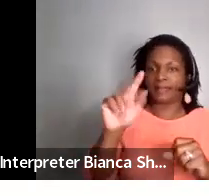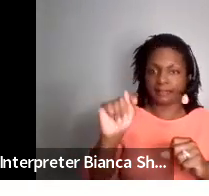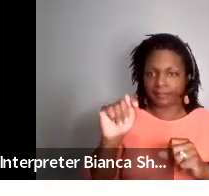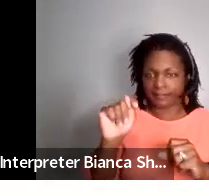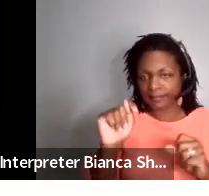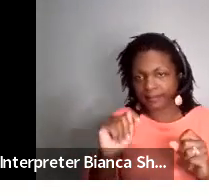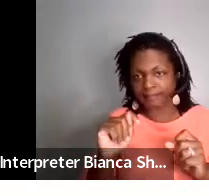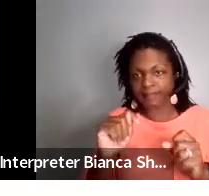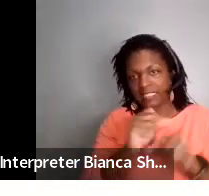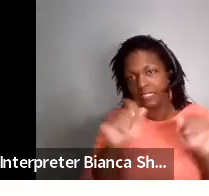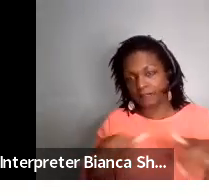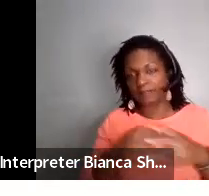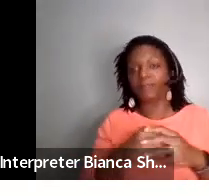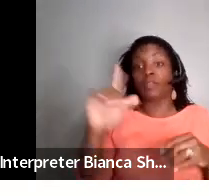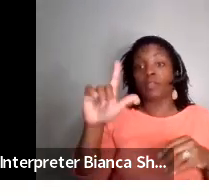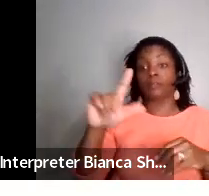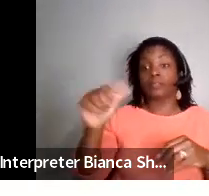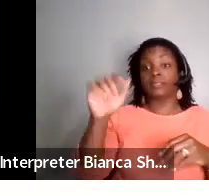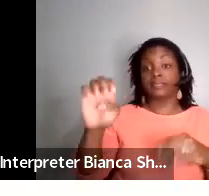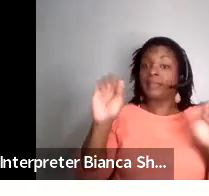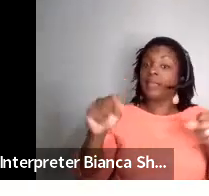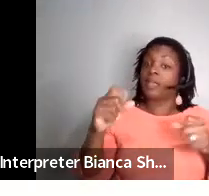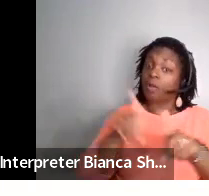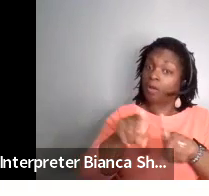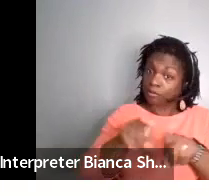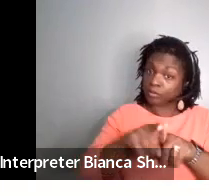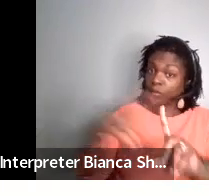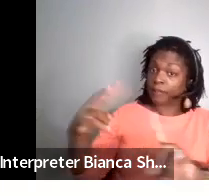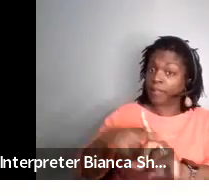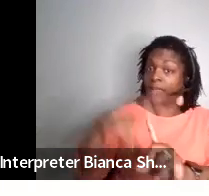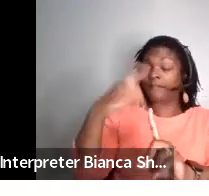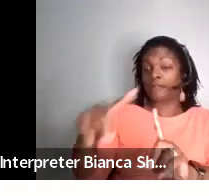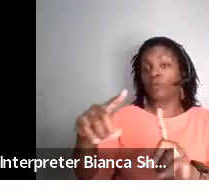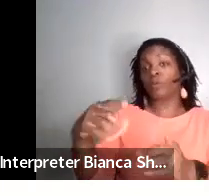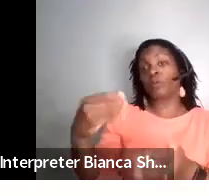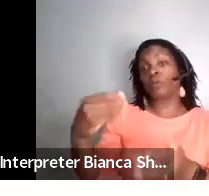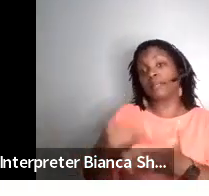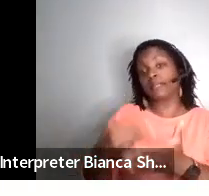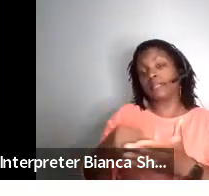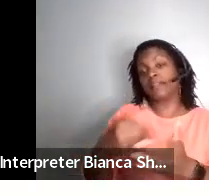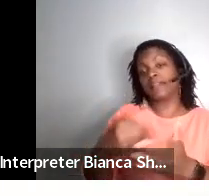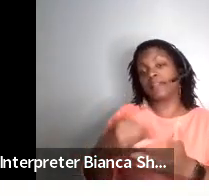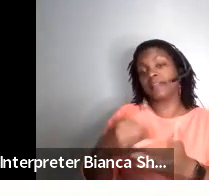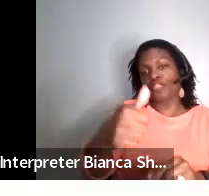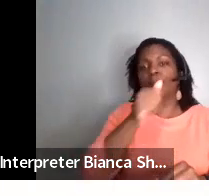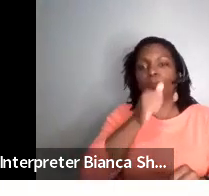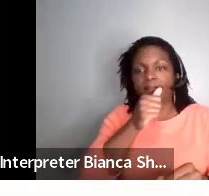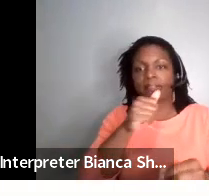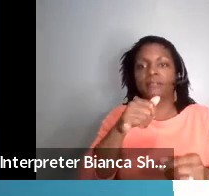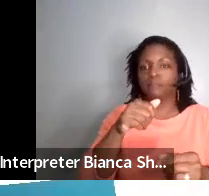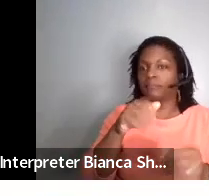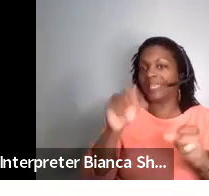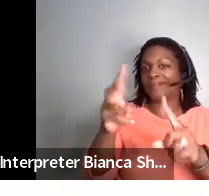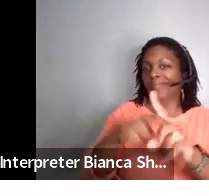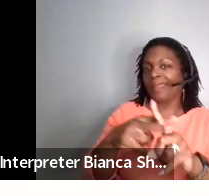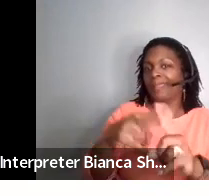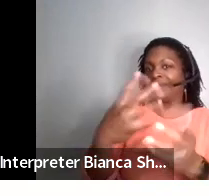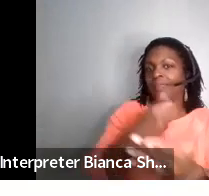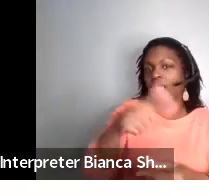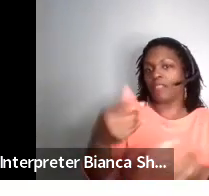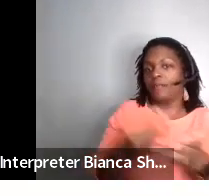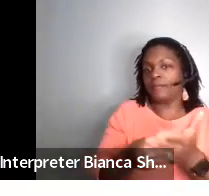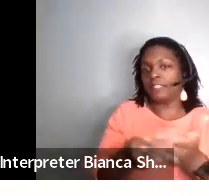They all are also able to apply for separate funding and independent funding, as most of them do.